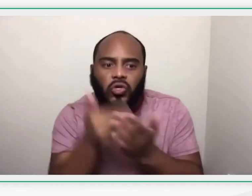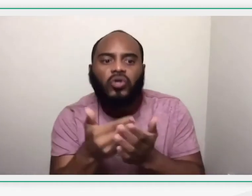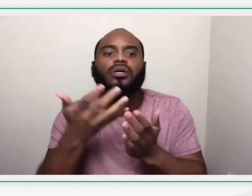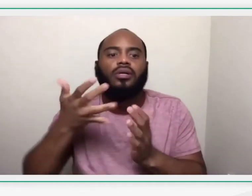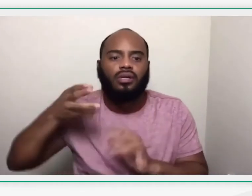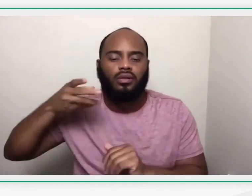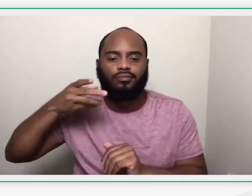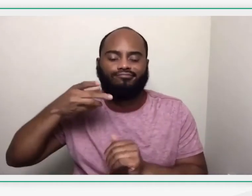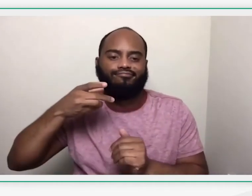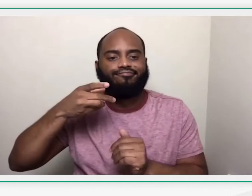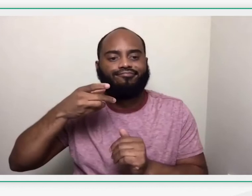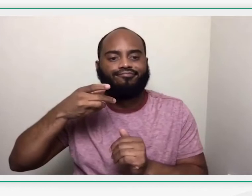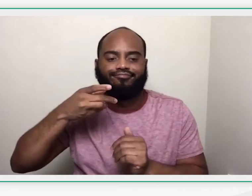landowner isn't feeling confident.